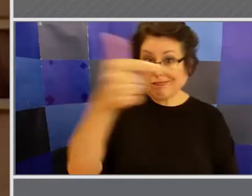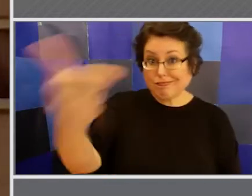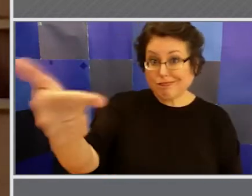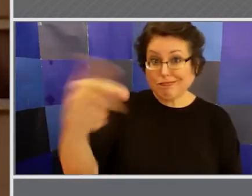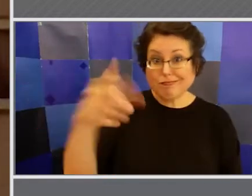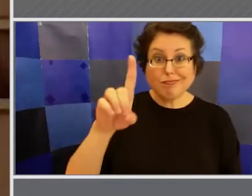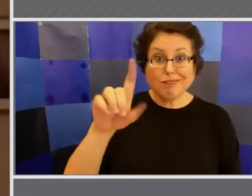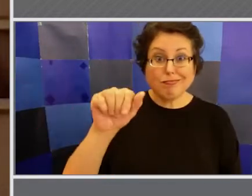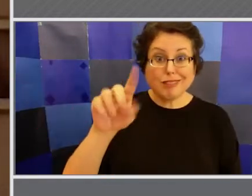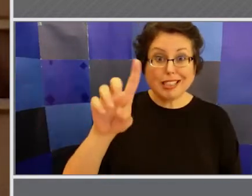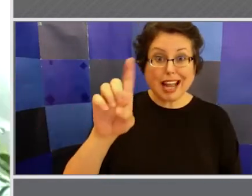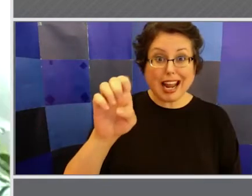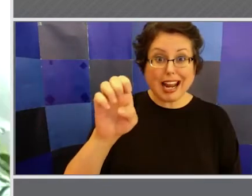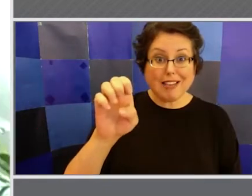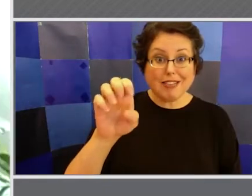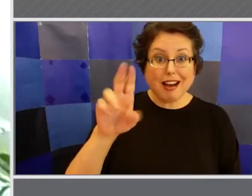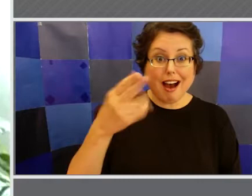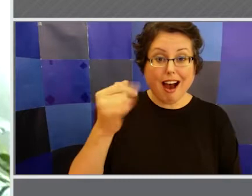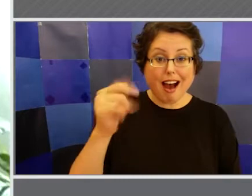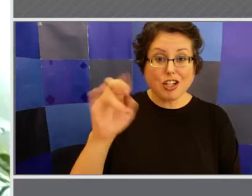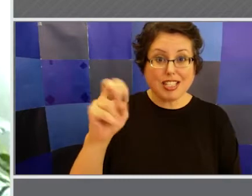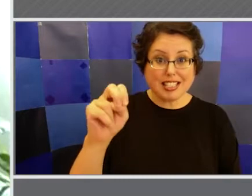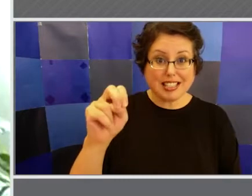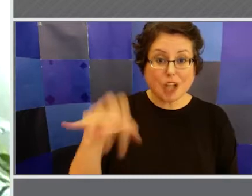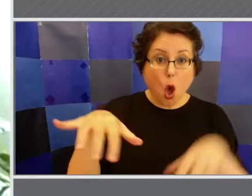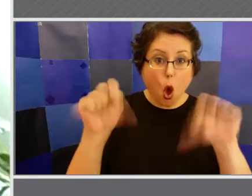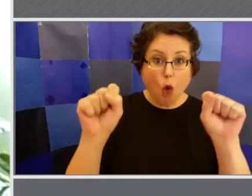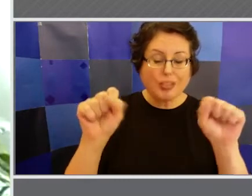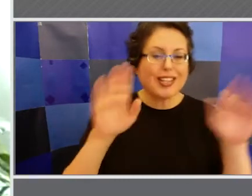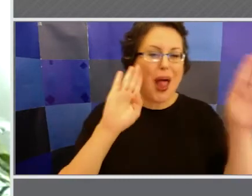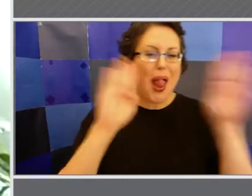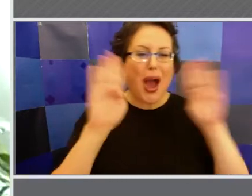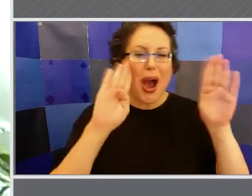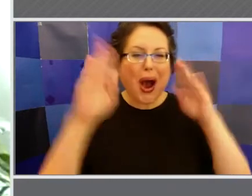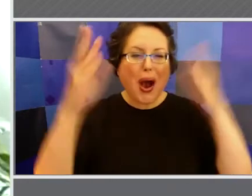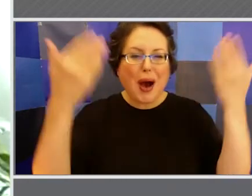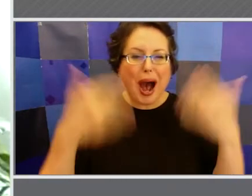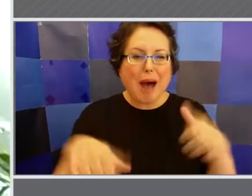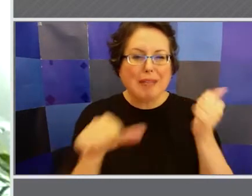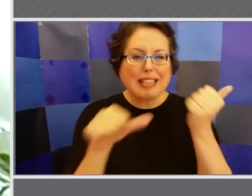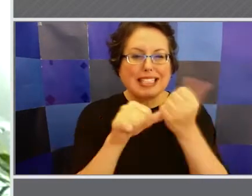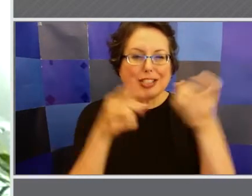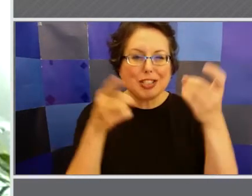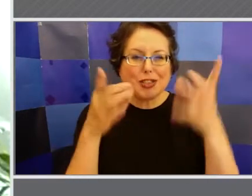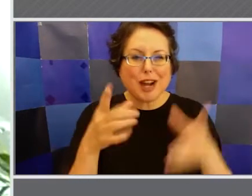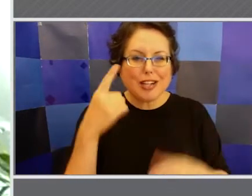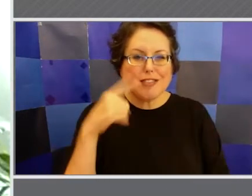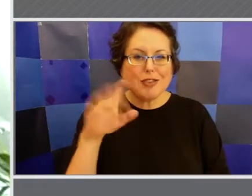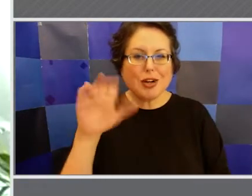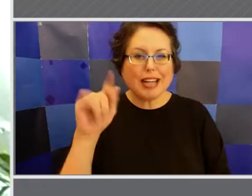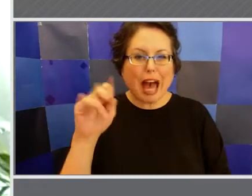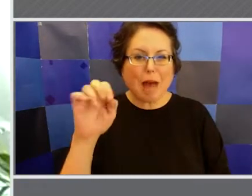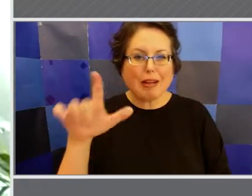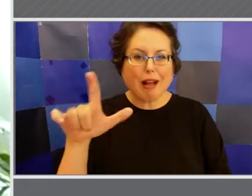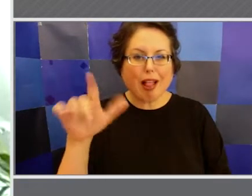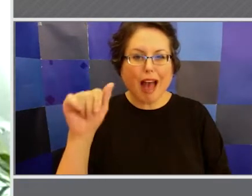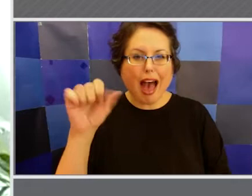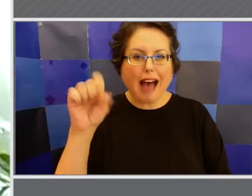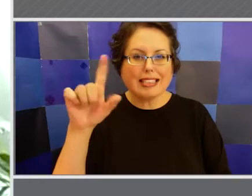Hello, good evening, my name is David Hutchinson I'm the Assistant Director for capital asset management and the Mayor's Office of Management budget.